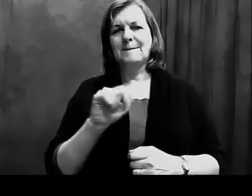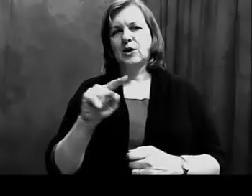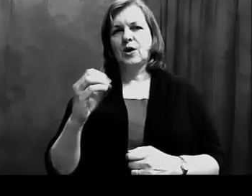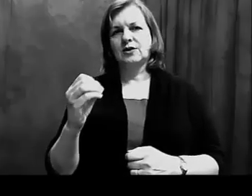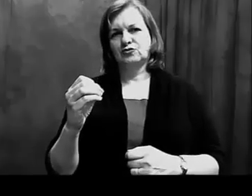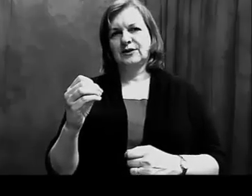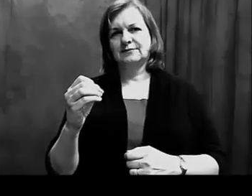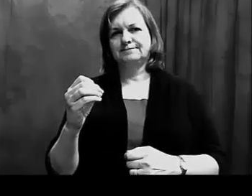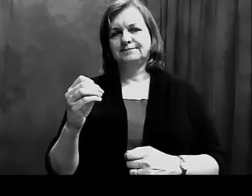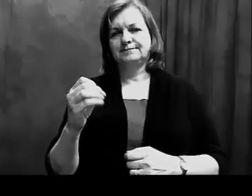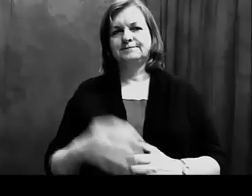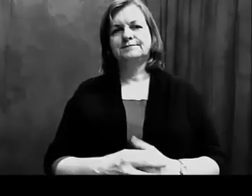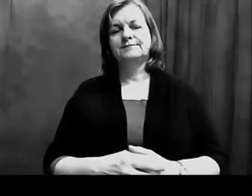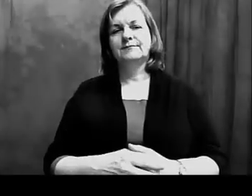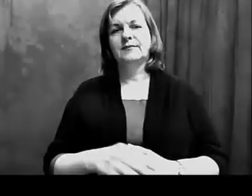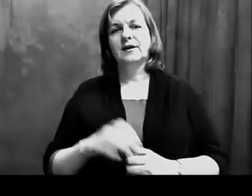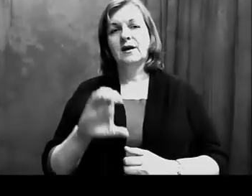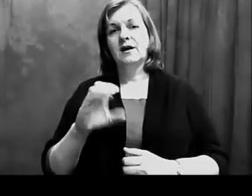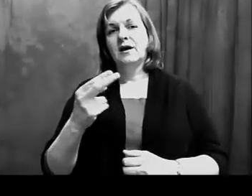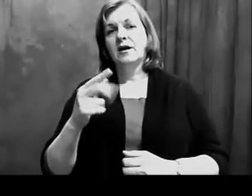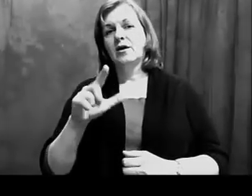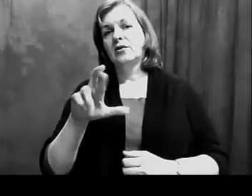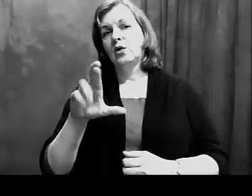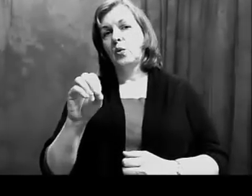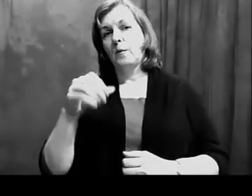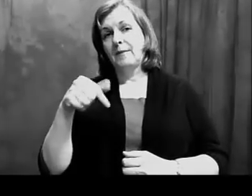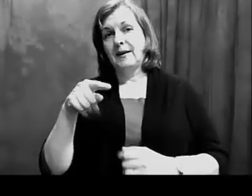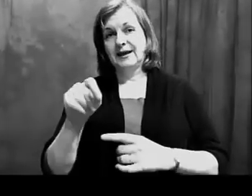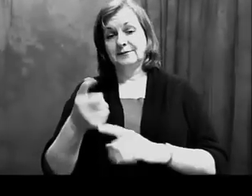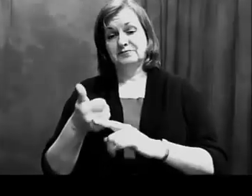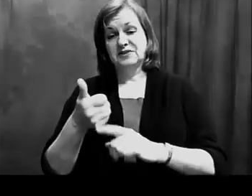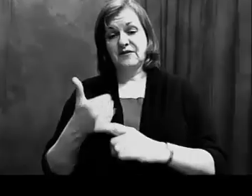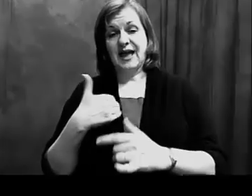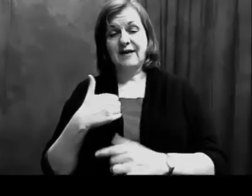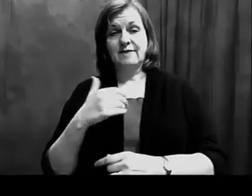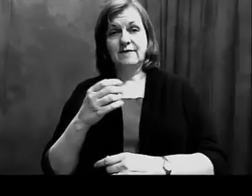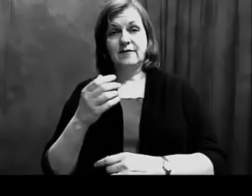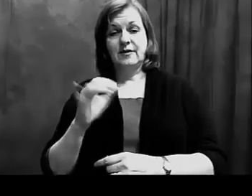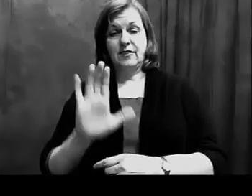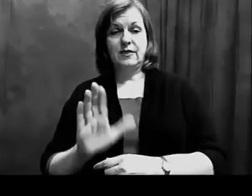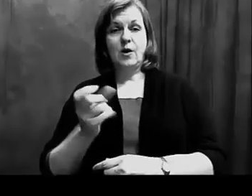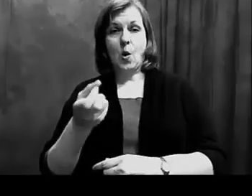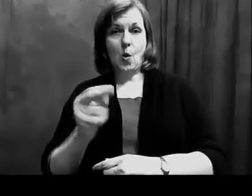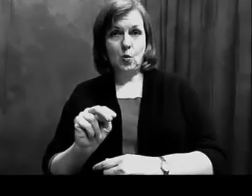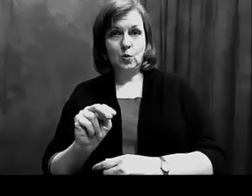chloroplast looks very very similar to the mitochondria we were just talking about